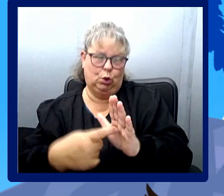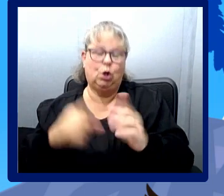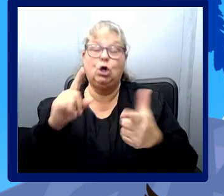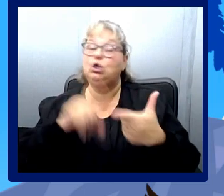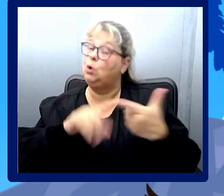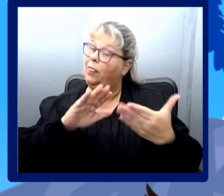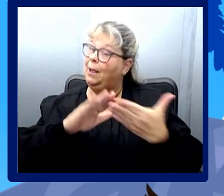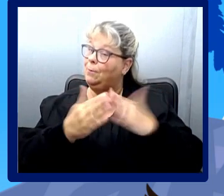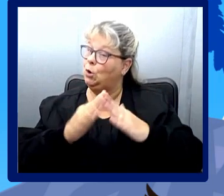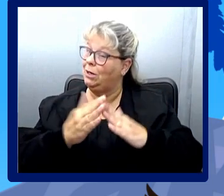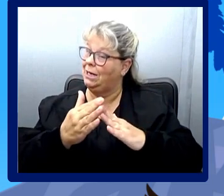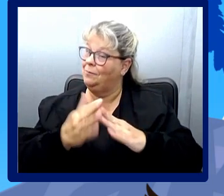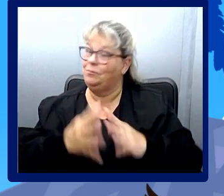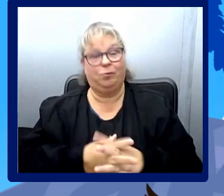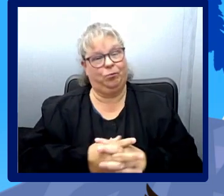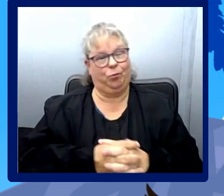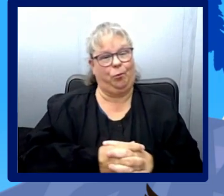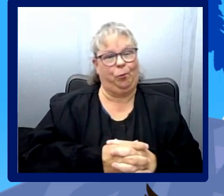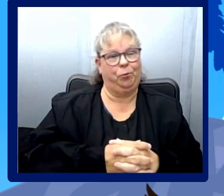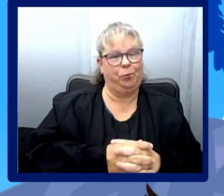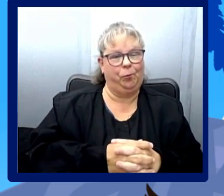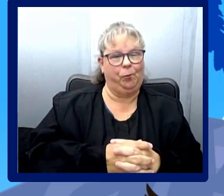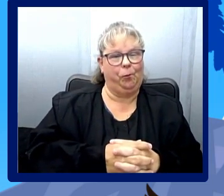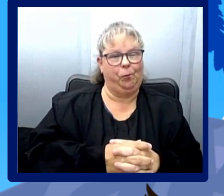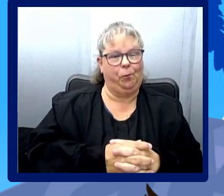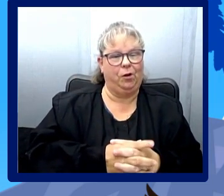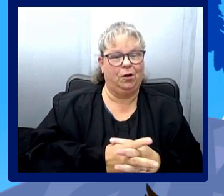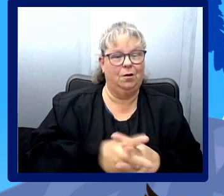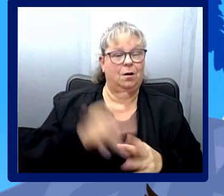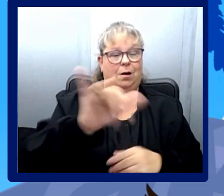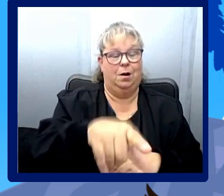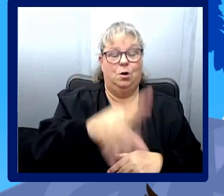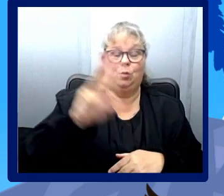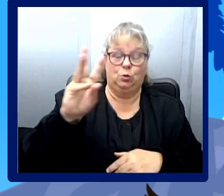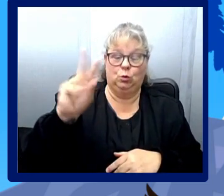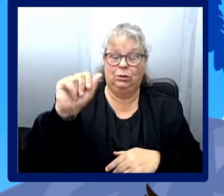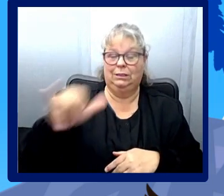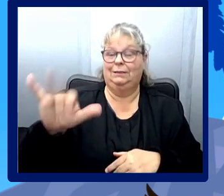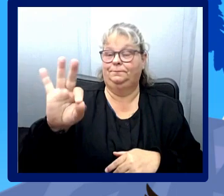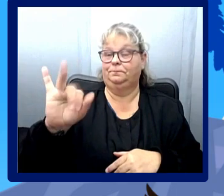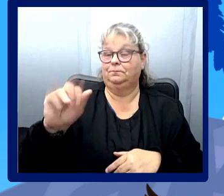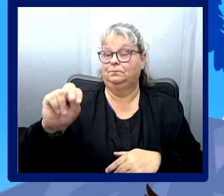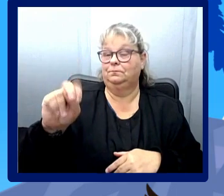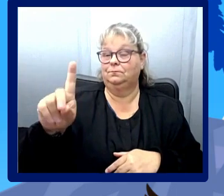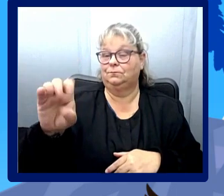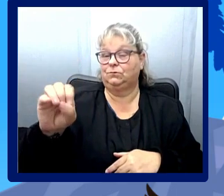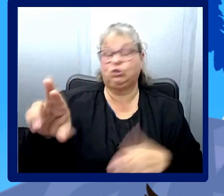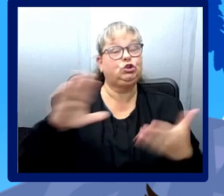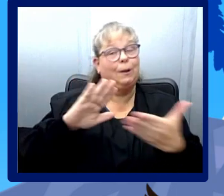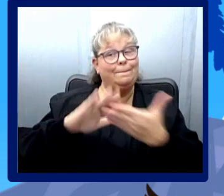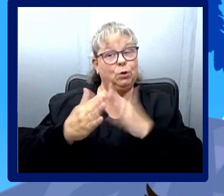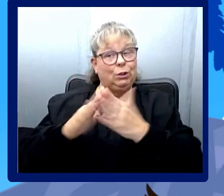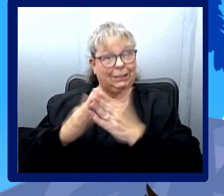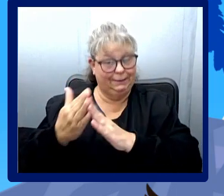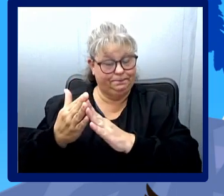is we created a custom component called a Welcome Mat. This is how we welcomed and onboarded new students